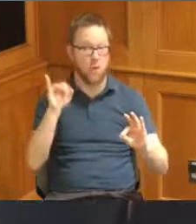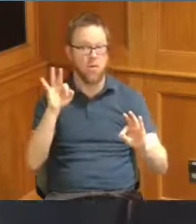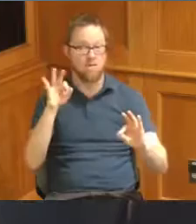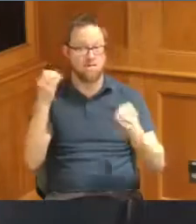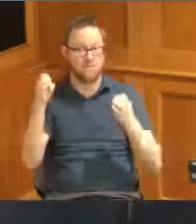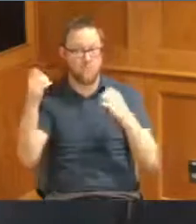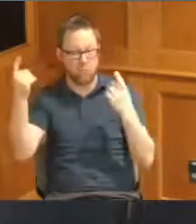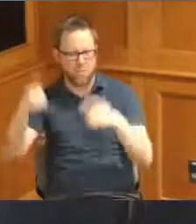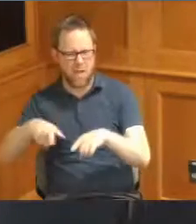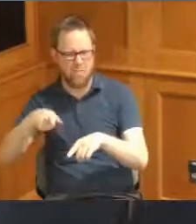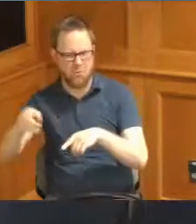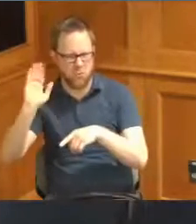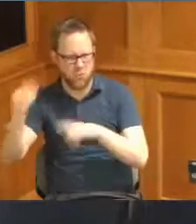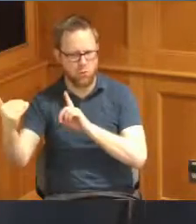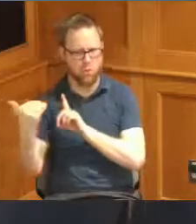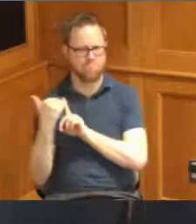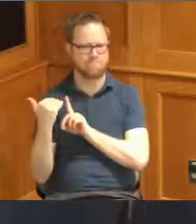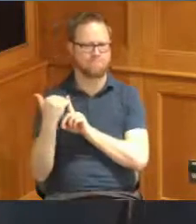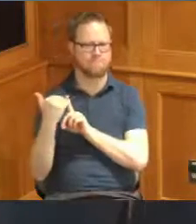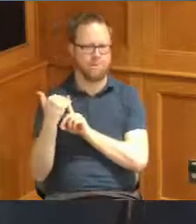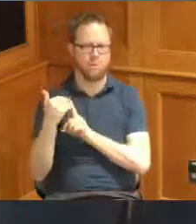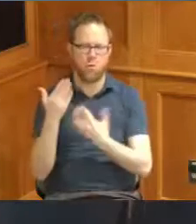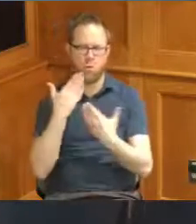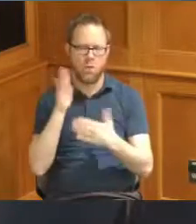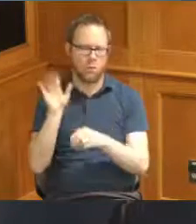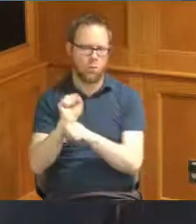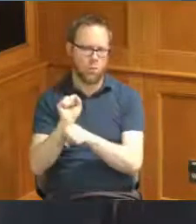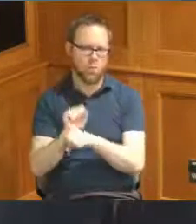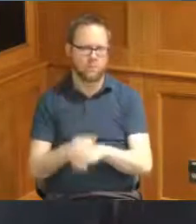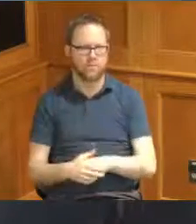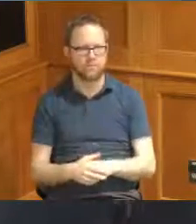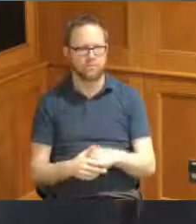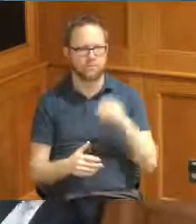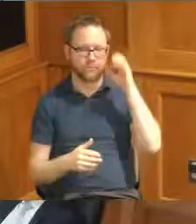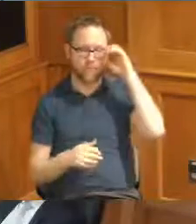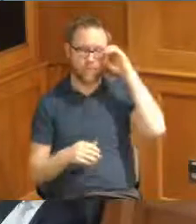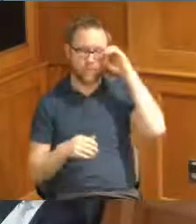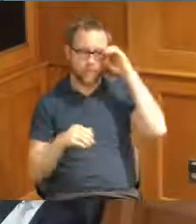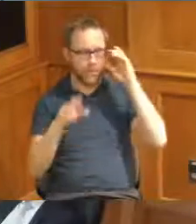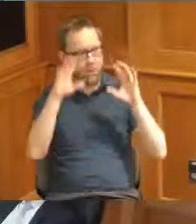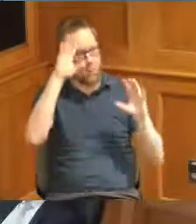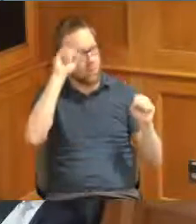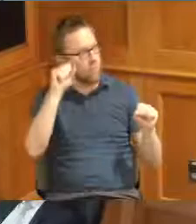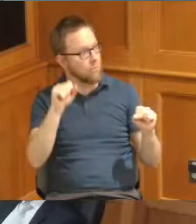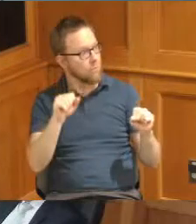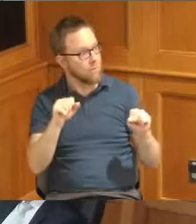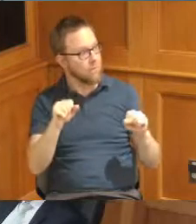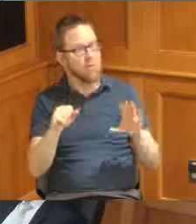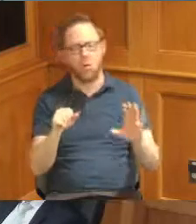anything happens so I thank you for all your hard work thank you oh yes I'm sorry I was